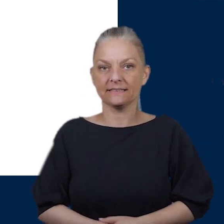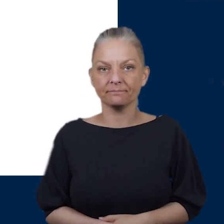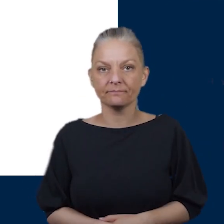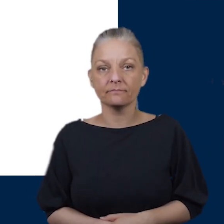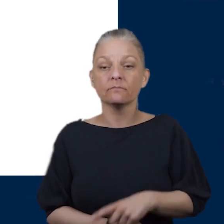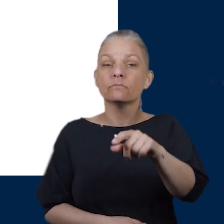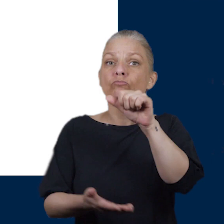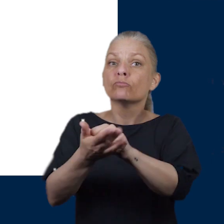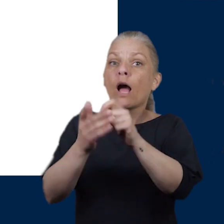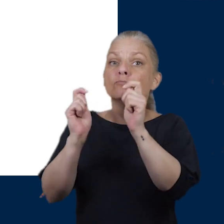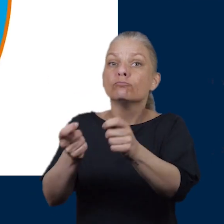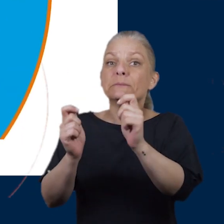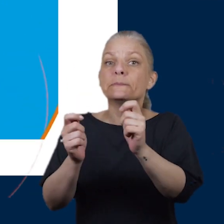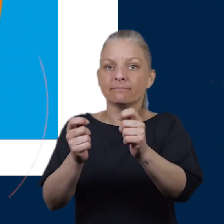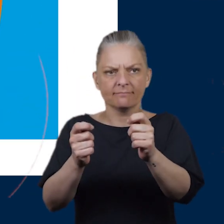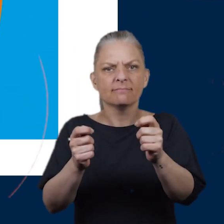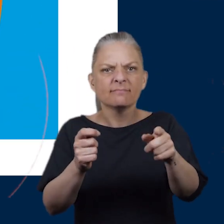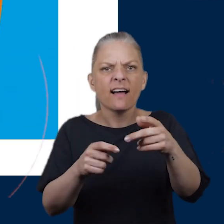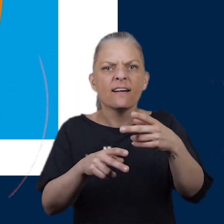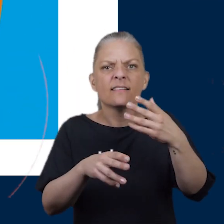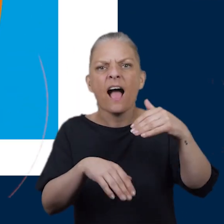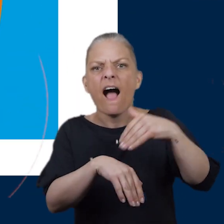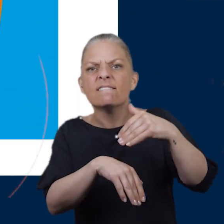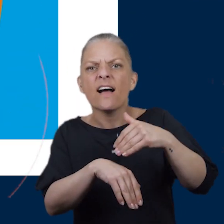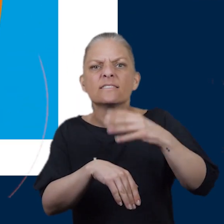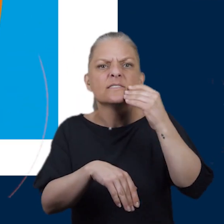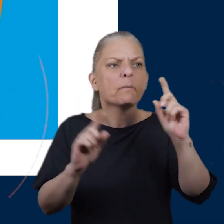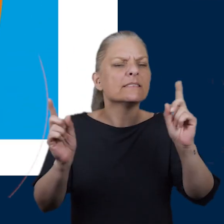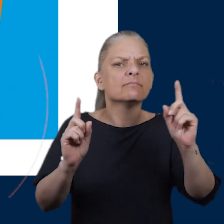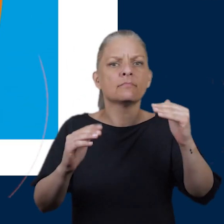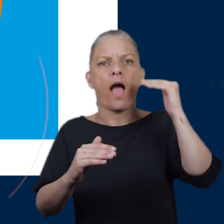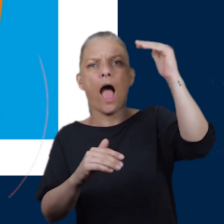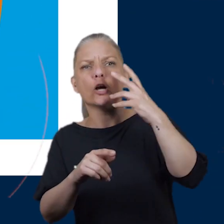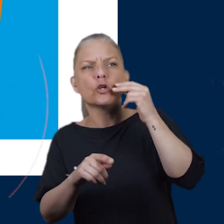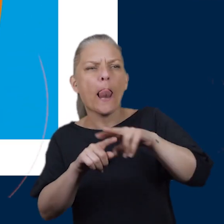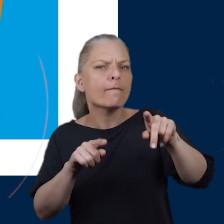but with the right treatment and care the effects of diabetes and high glucose levels can be managed